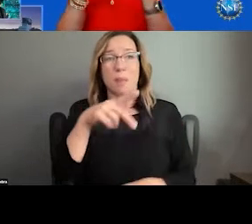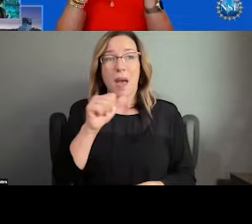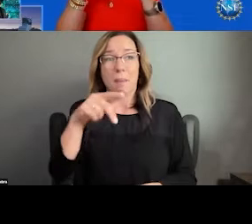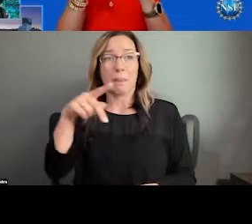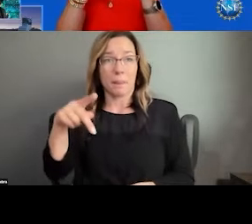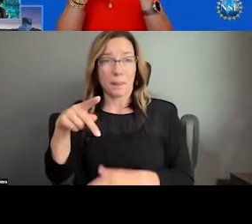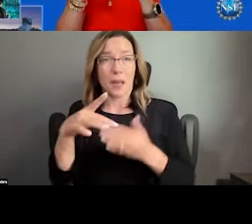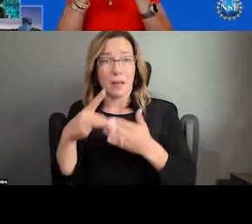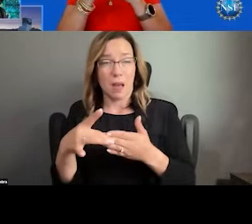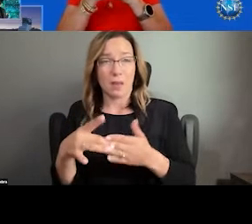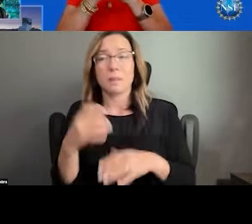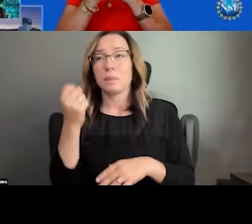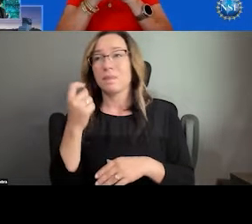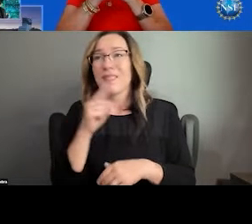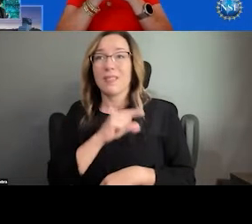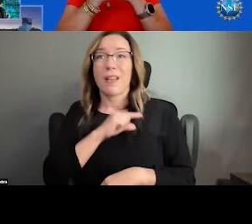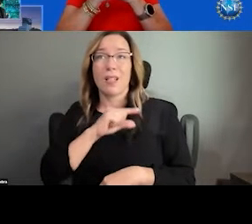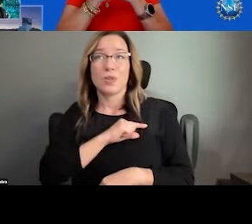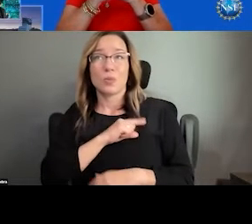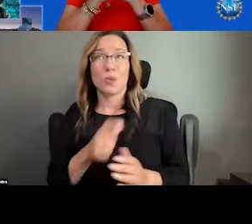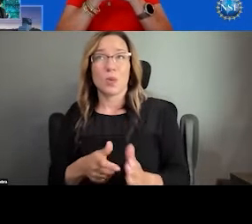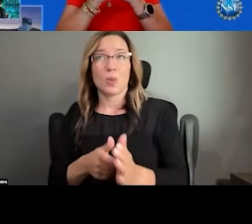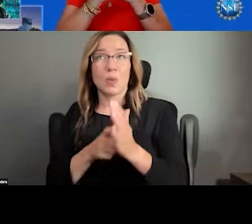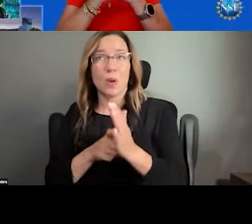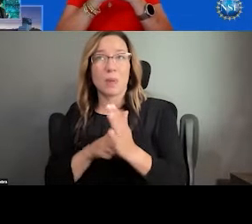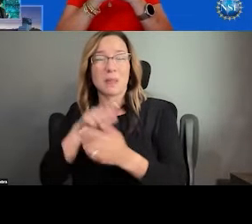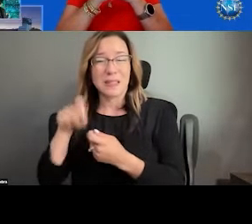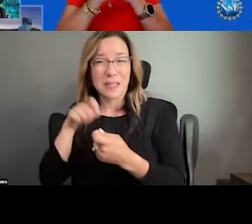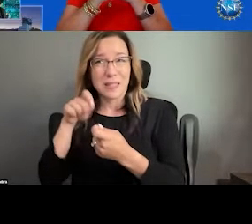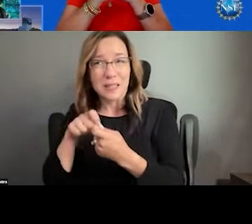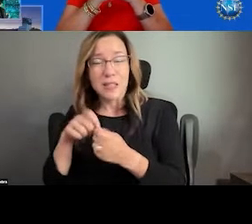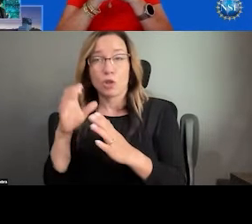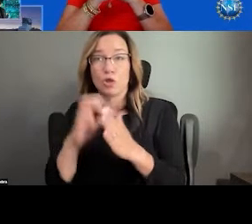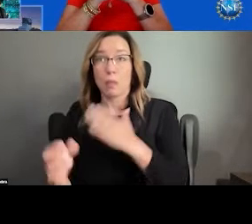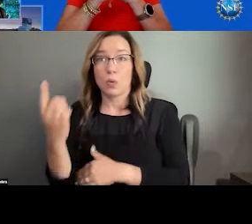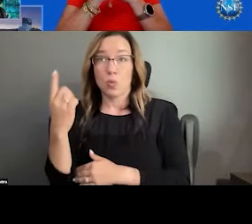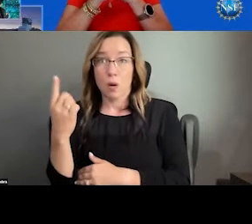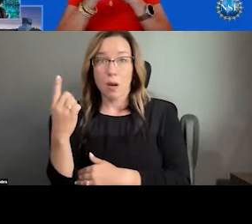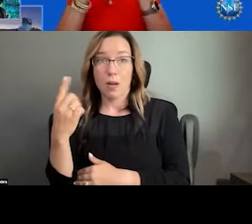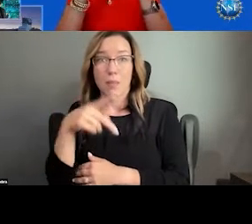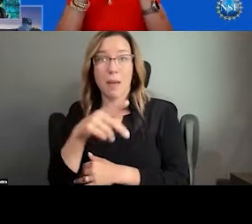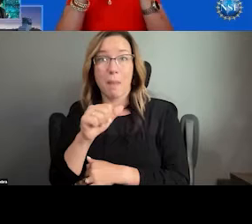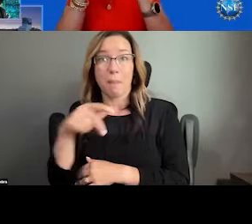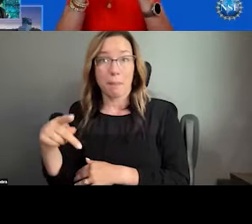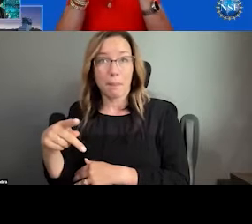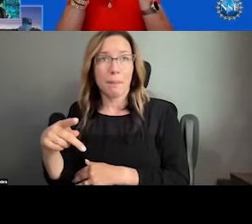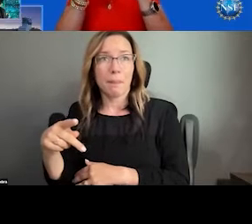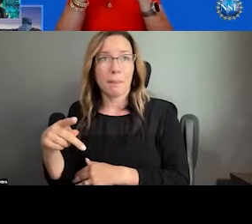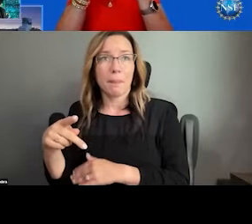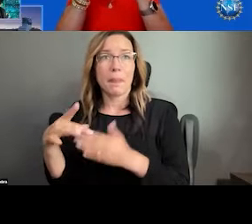The eligibility requirements specified in Chapter 1 of the PAPP Guide apply to